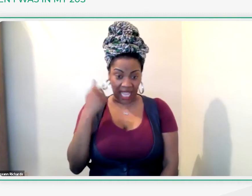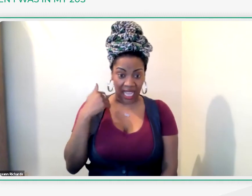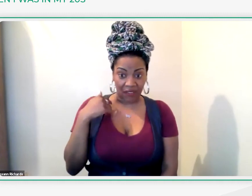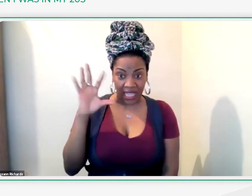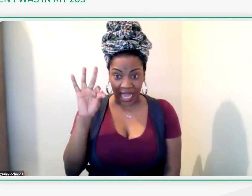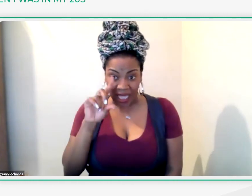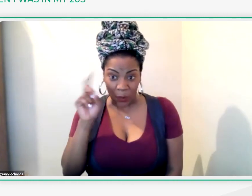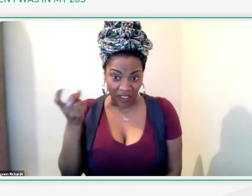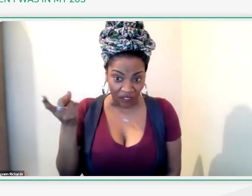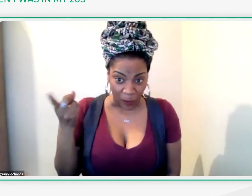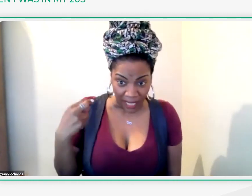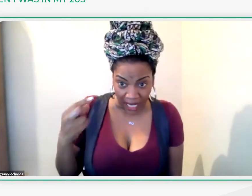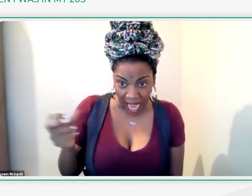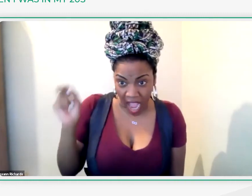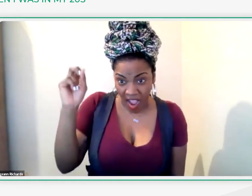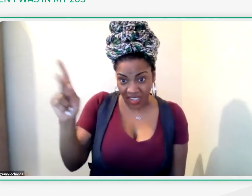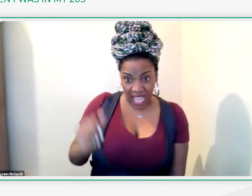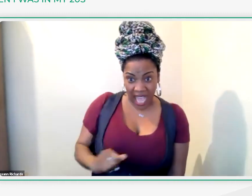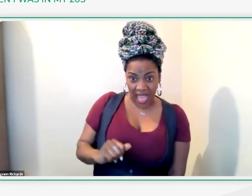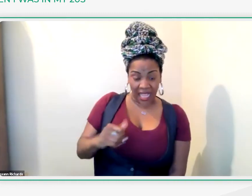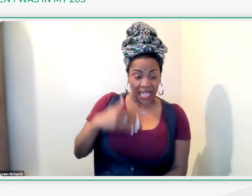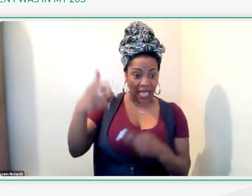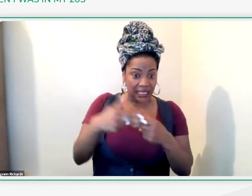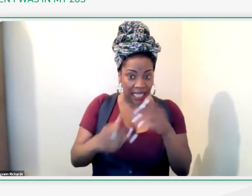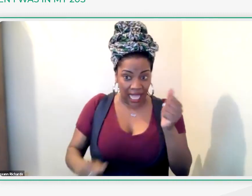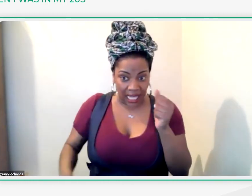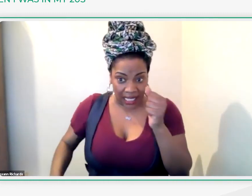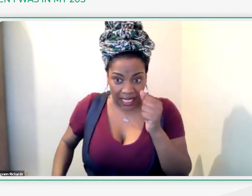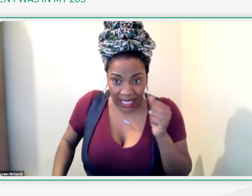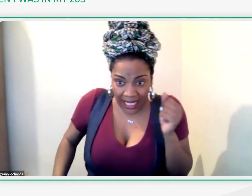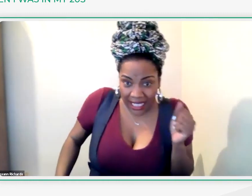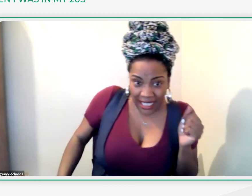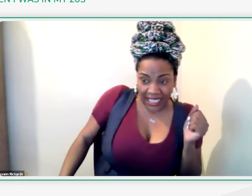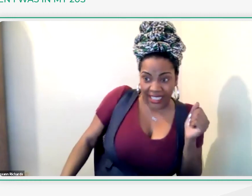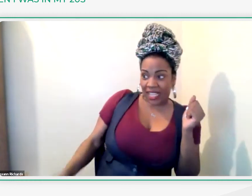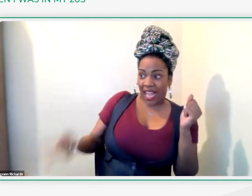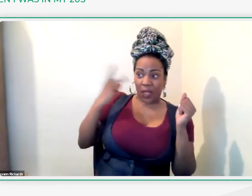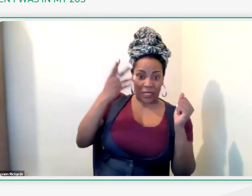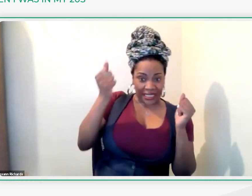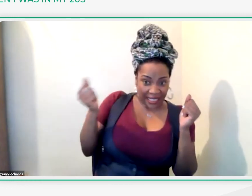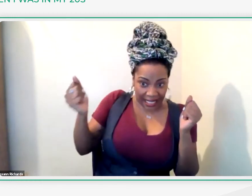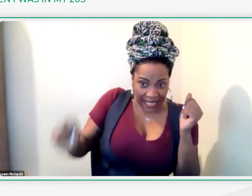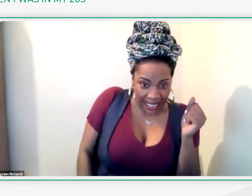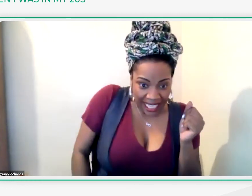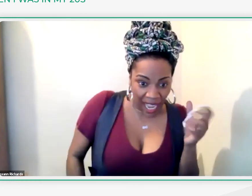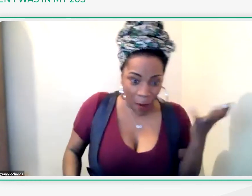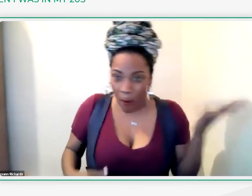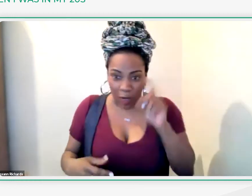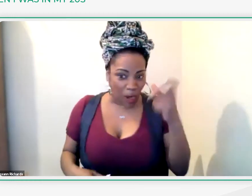than we think. I believe the Q&A is popping. There are 9 questions!